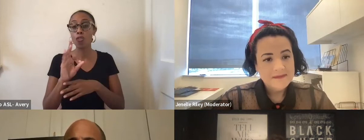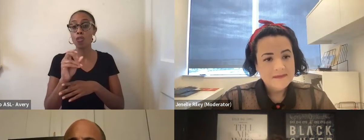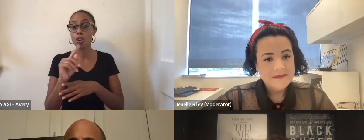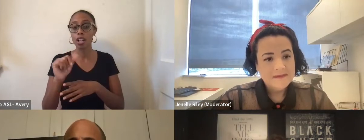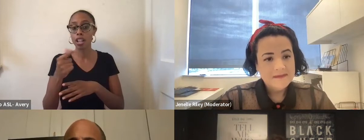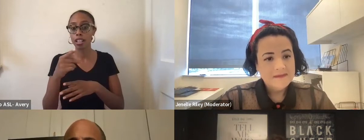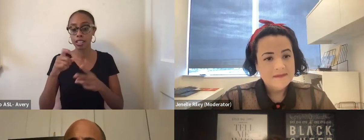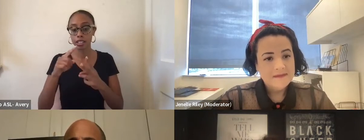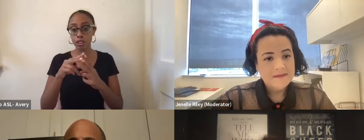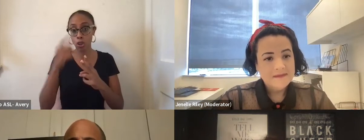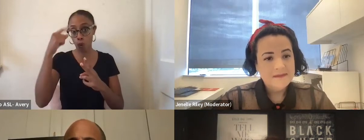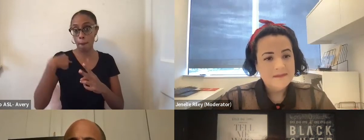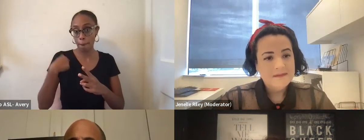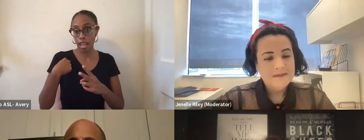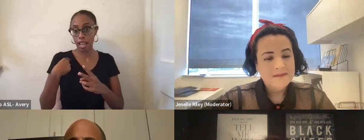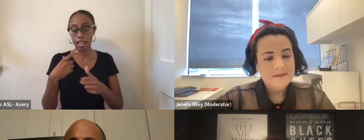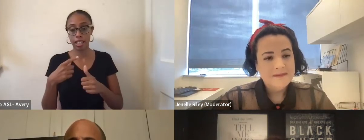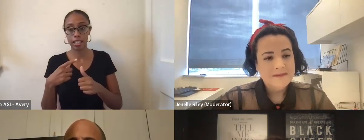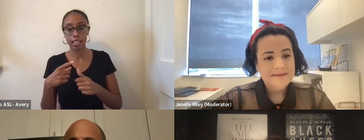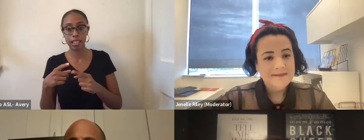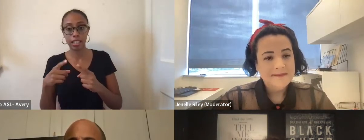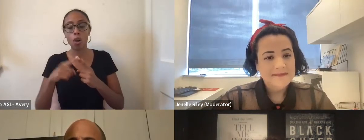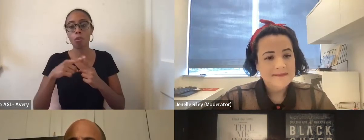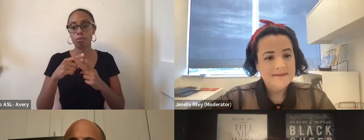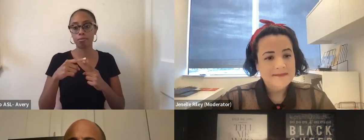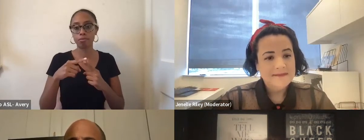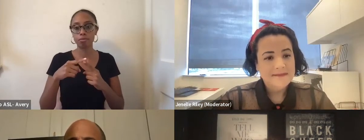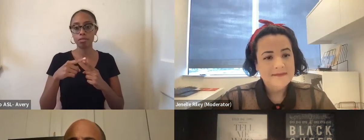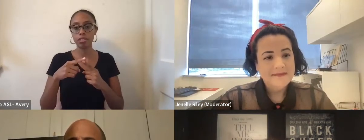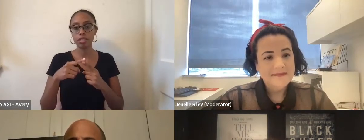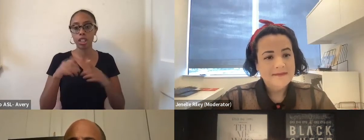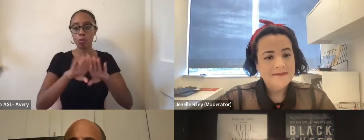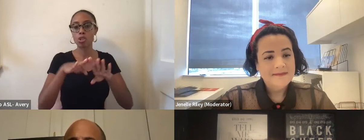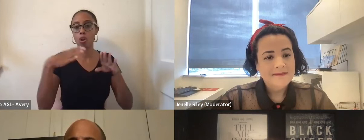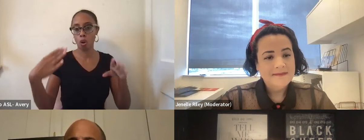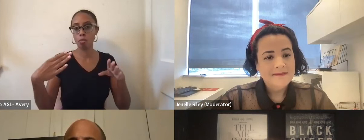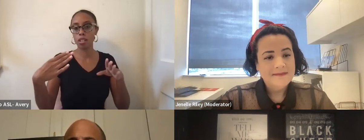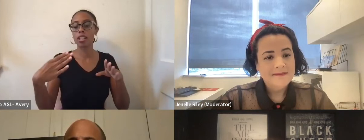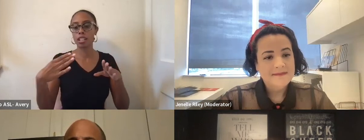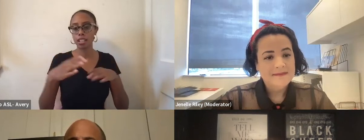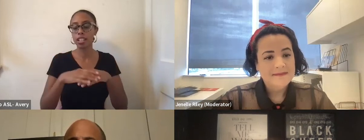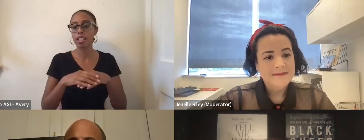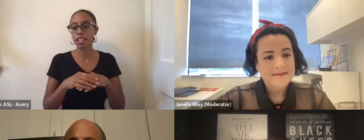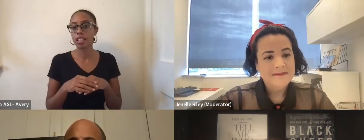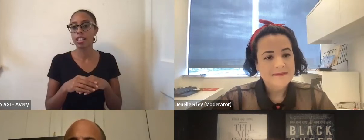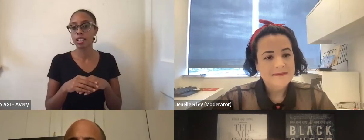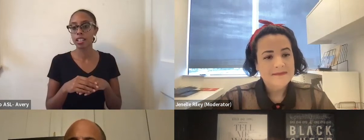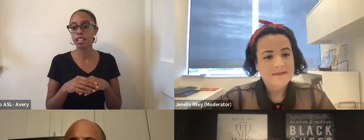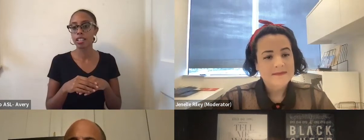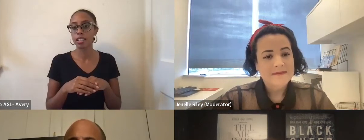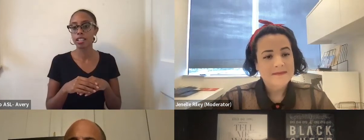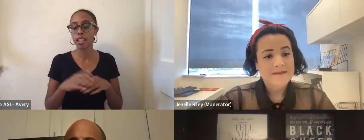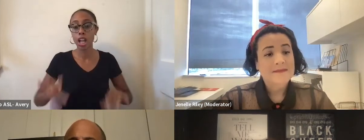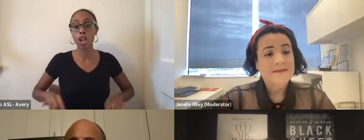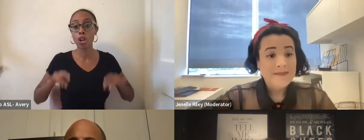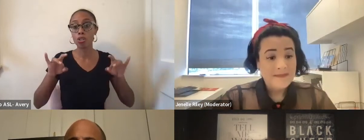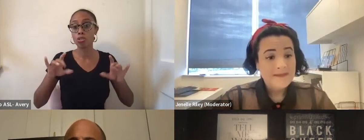which is filmed by an Australian tourist who happens to be in Paris the night Diana tragically died.